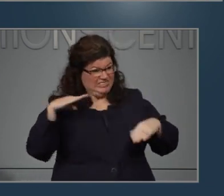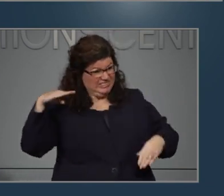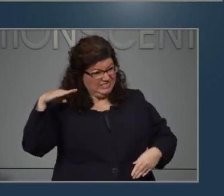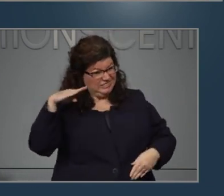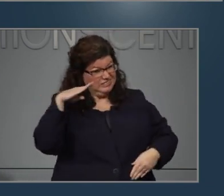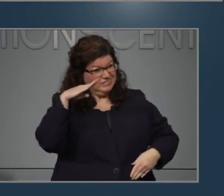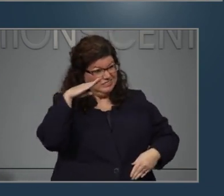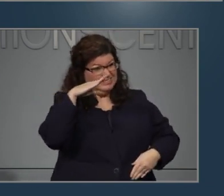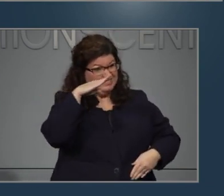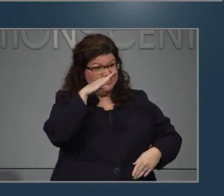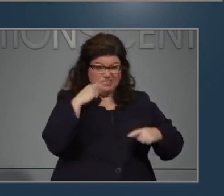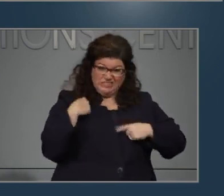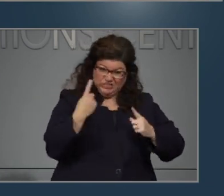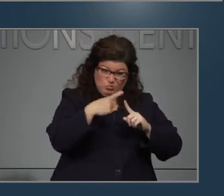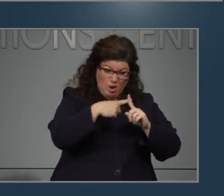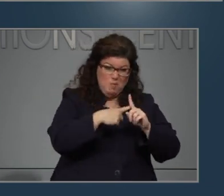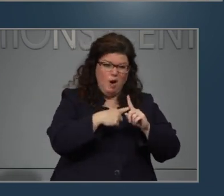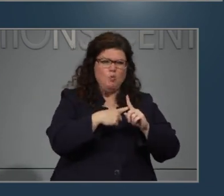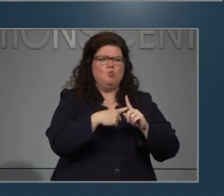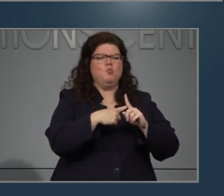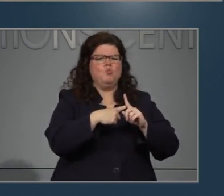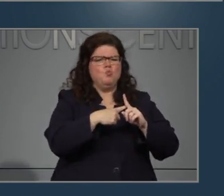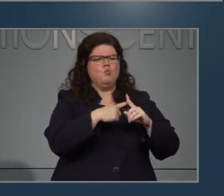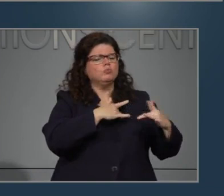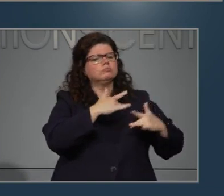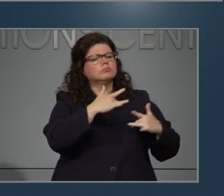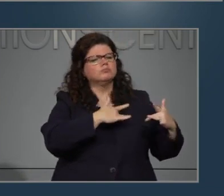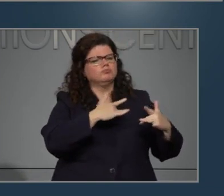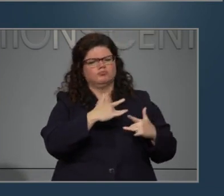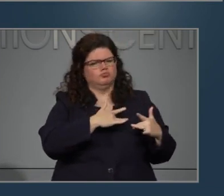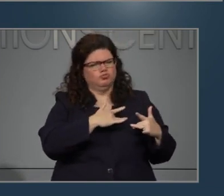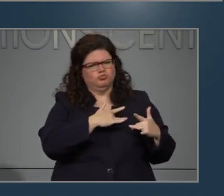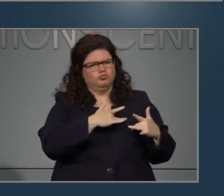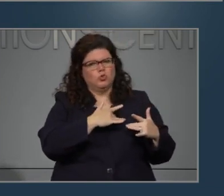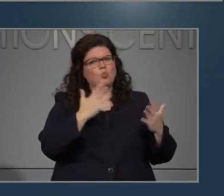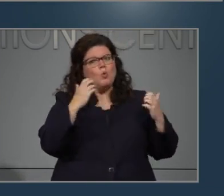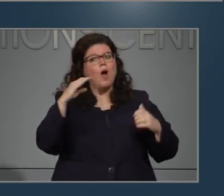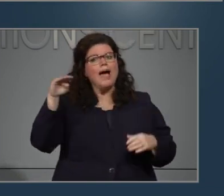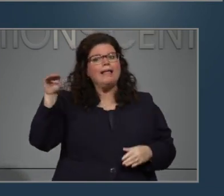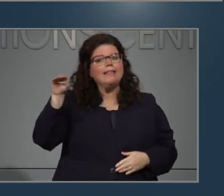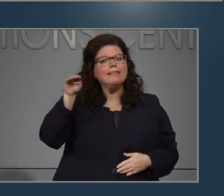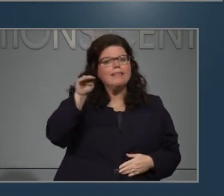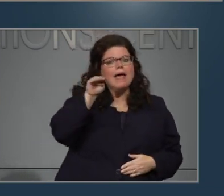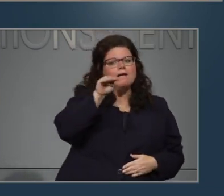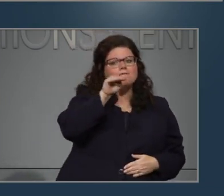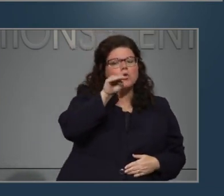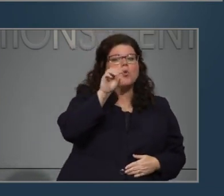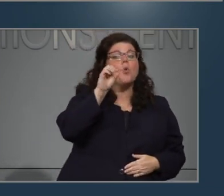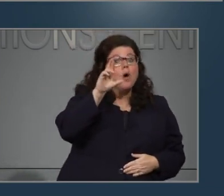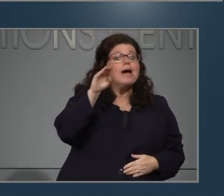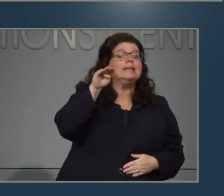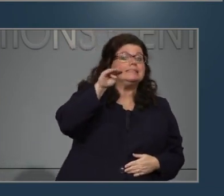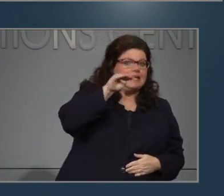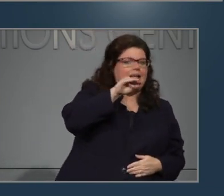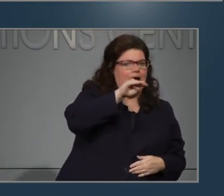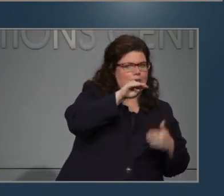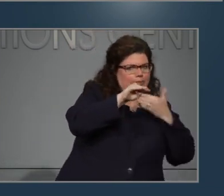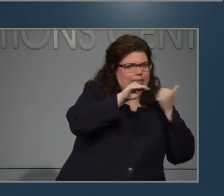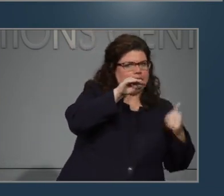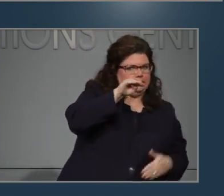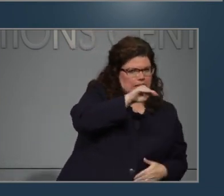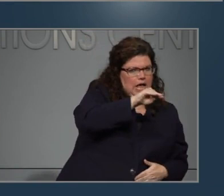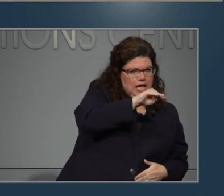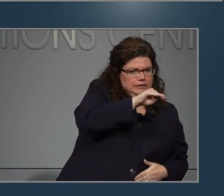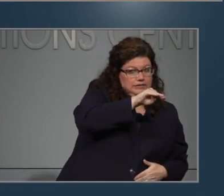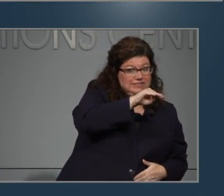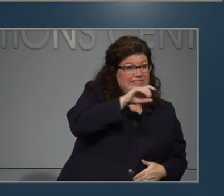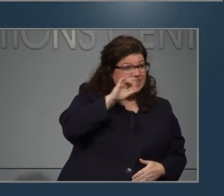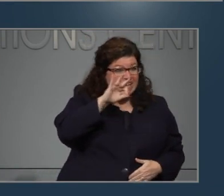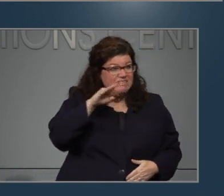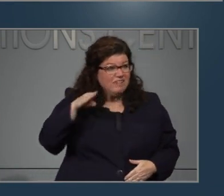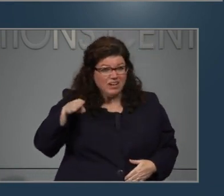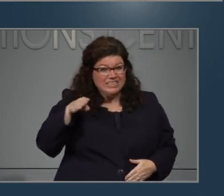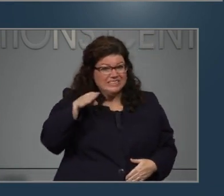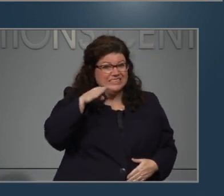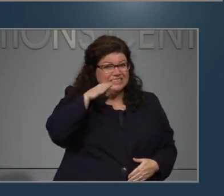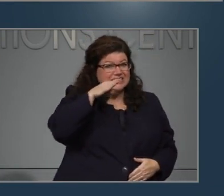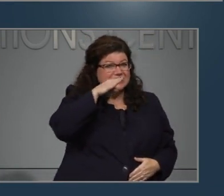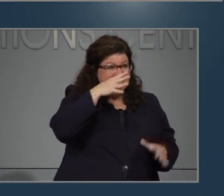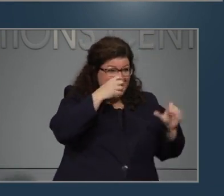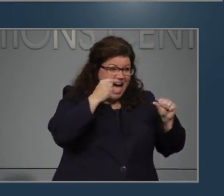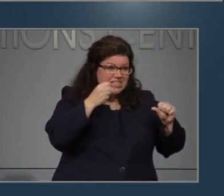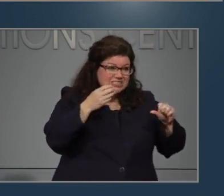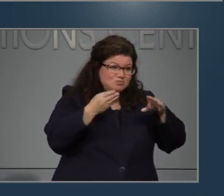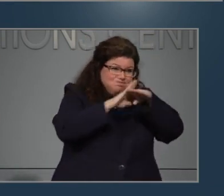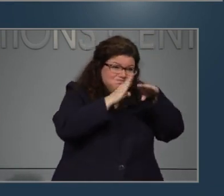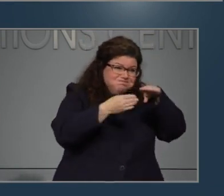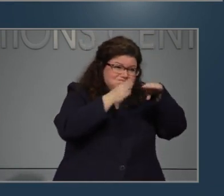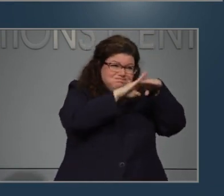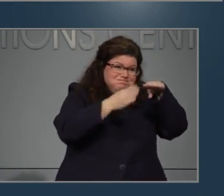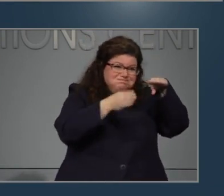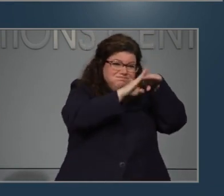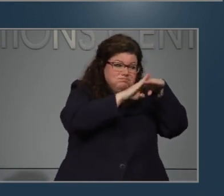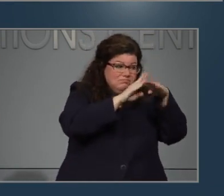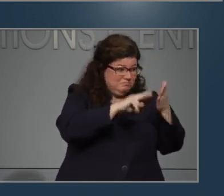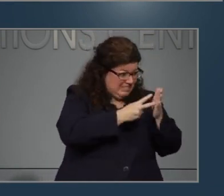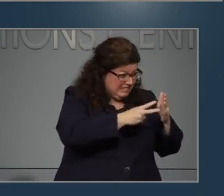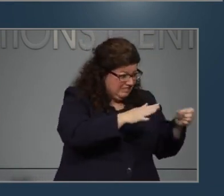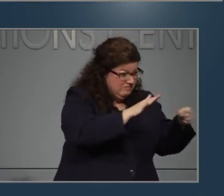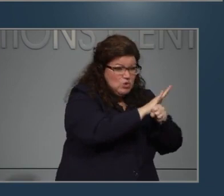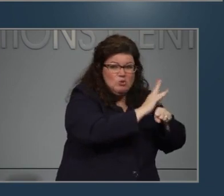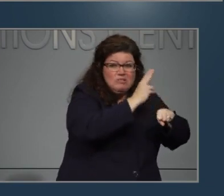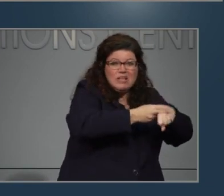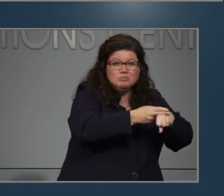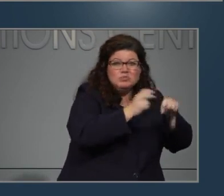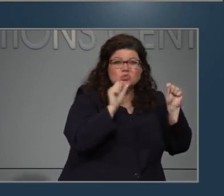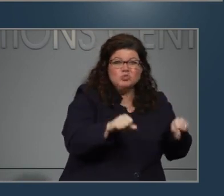THE FACT THAT THIS METRIC HAS CONTINUED TO CLIMB FOR MORE THAN A MONTH IS CONCERNING WE WOULD LIKE TO SEE THIS AT LEAST LEVEL OR CERTAINLY DECLINE IF THIS UPWARD TREND CONTINUES OR WORSE